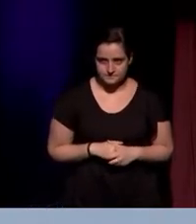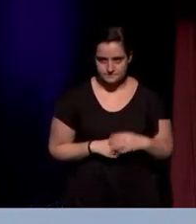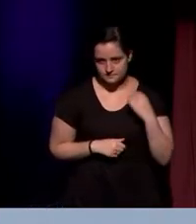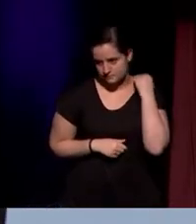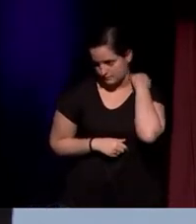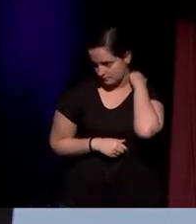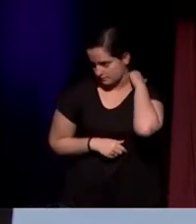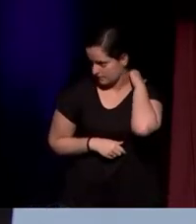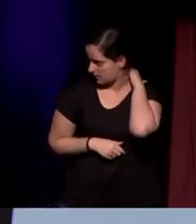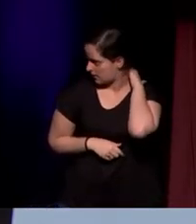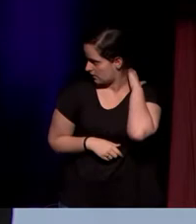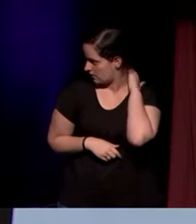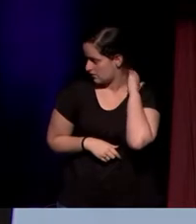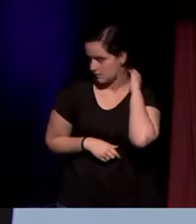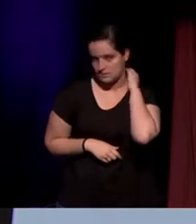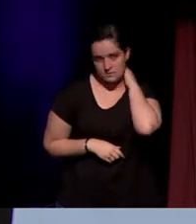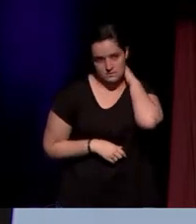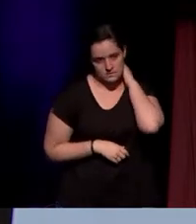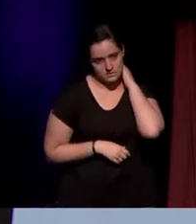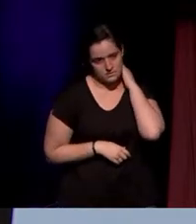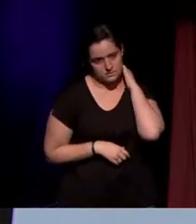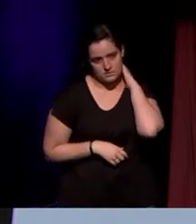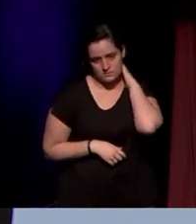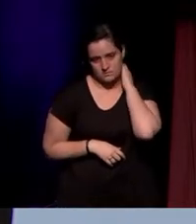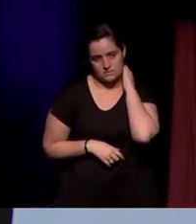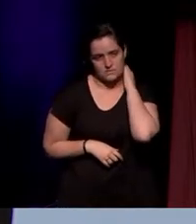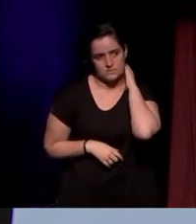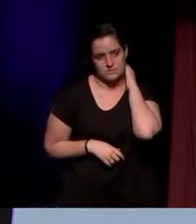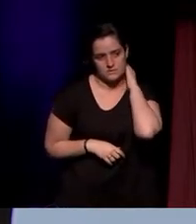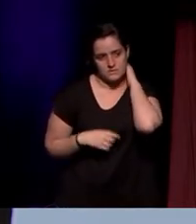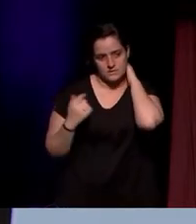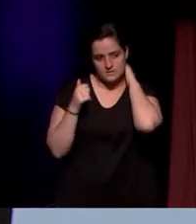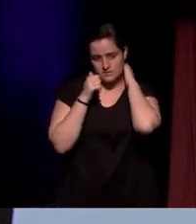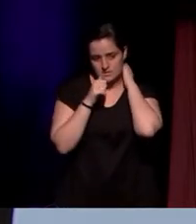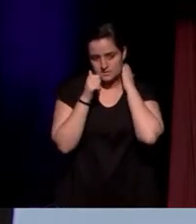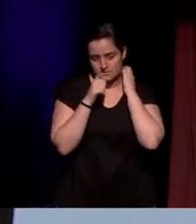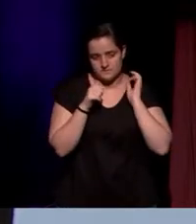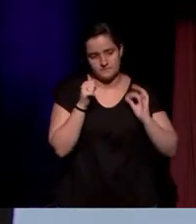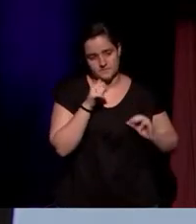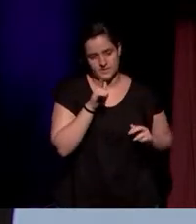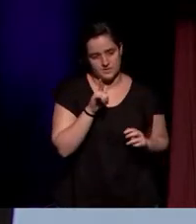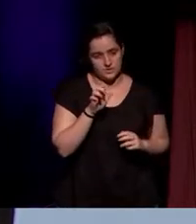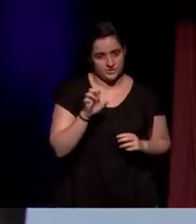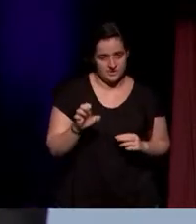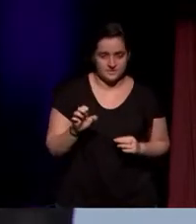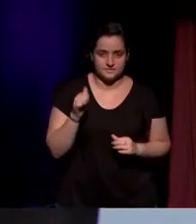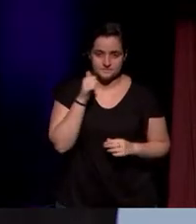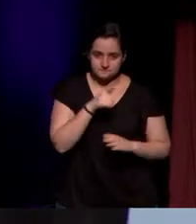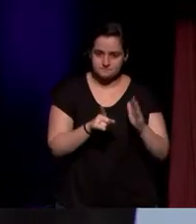Ge, Gevanilda, hi, Ge, is asking Isabel,